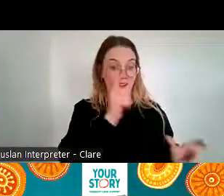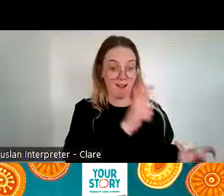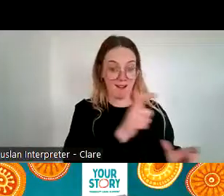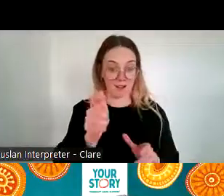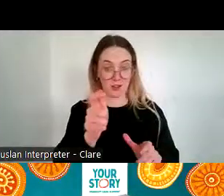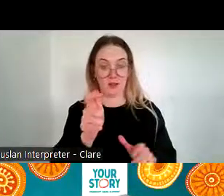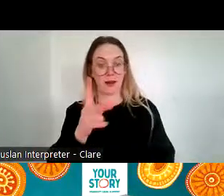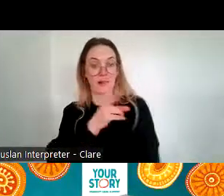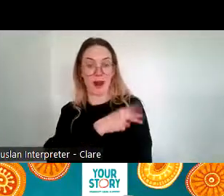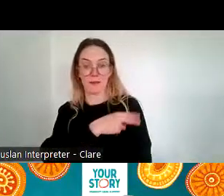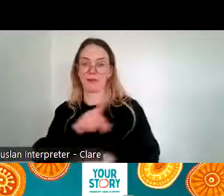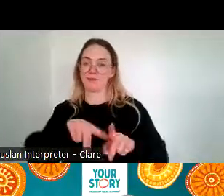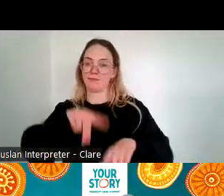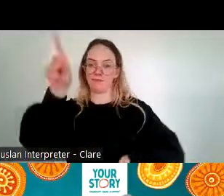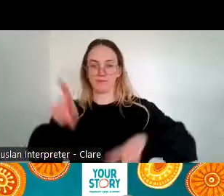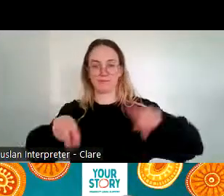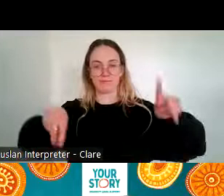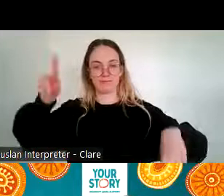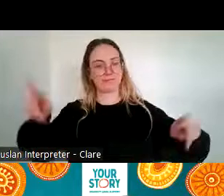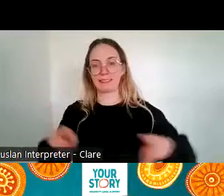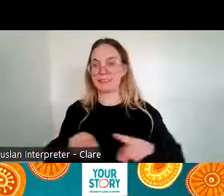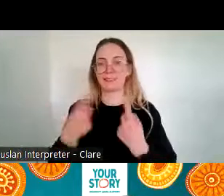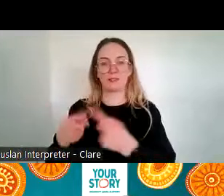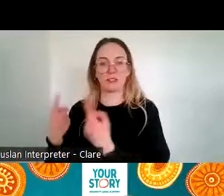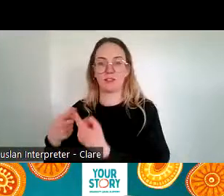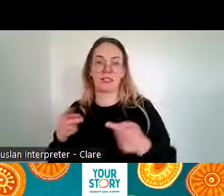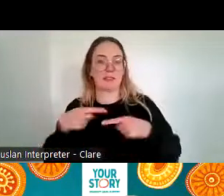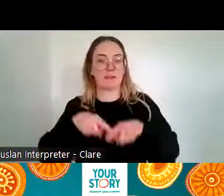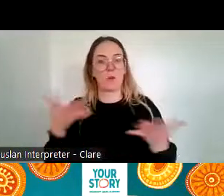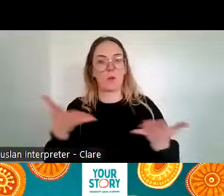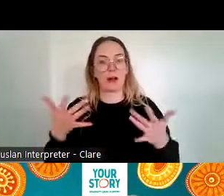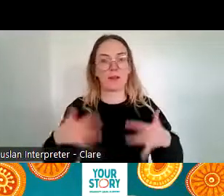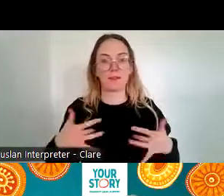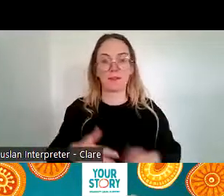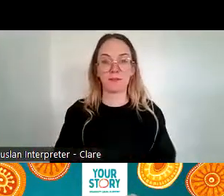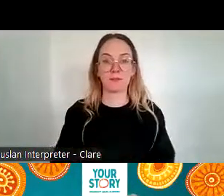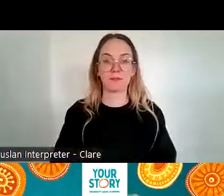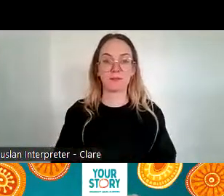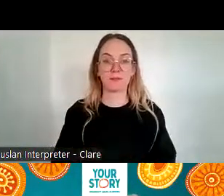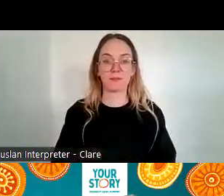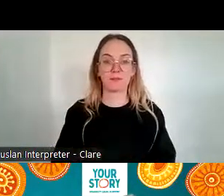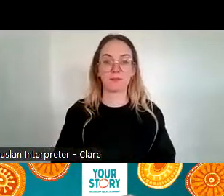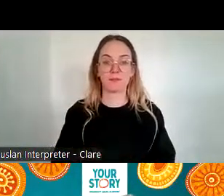to state and from territory to territory, and may restrict information how about legal proceedings